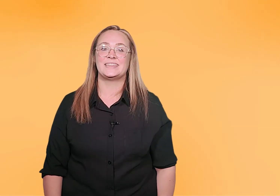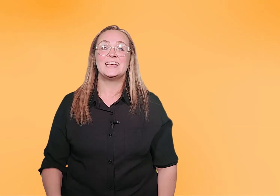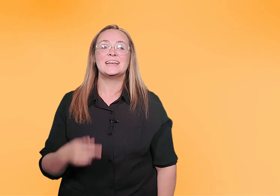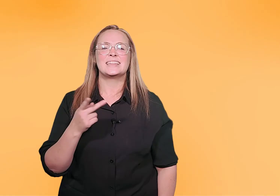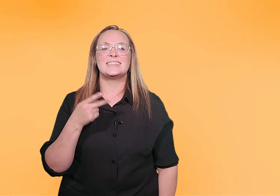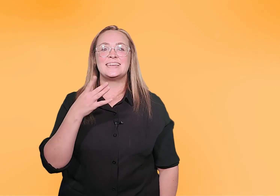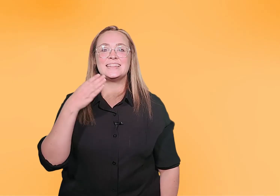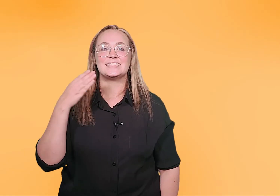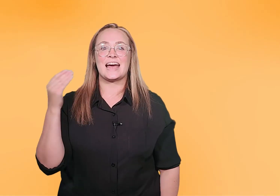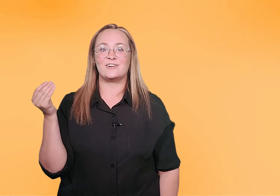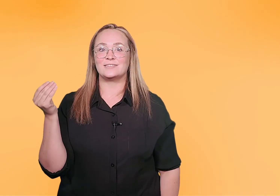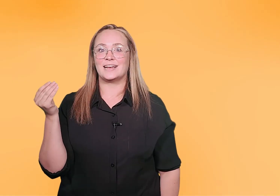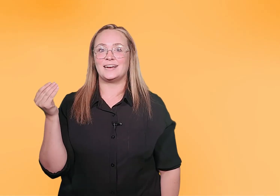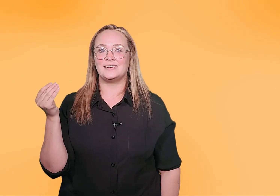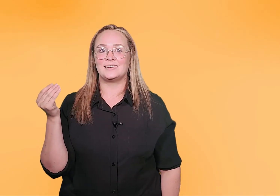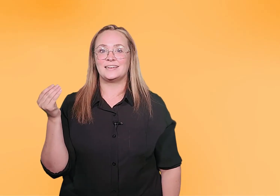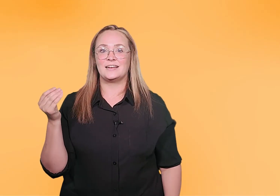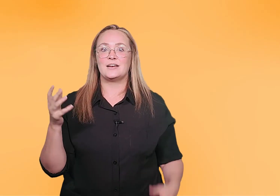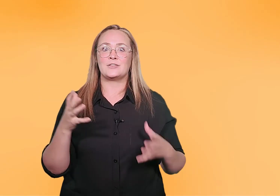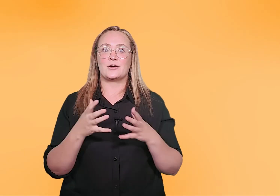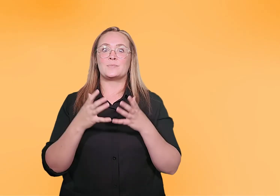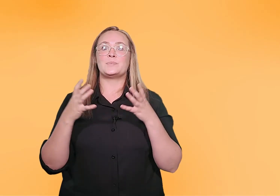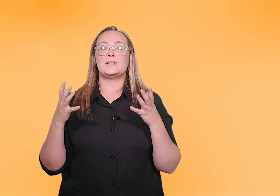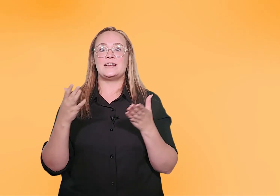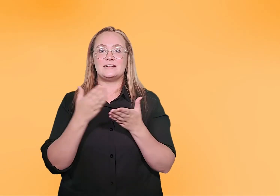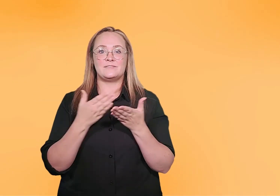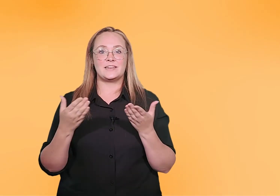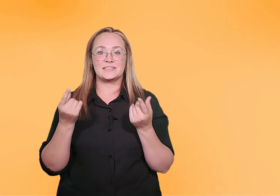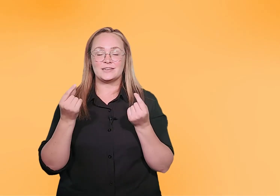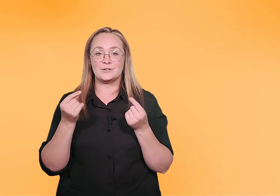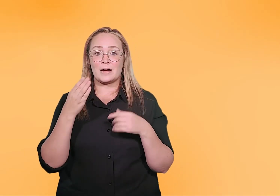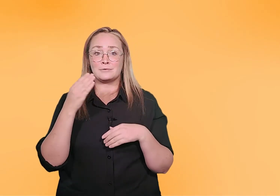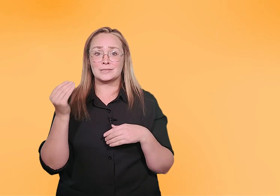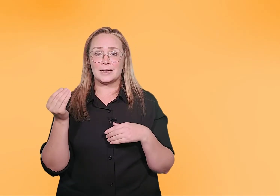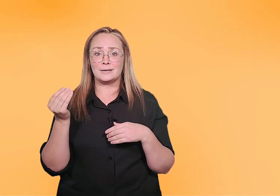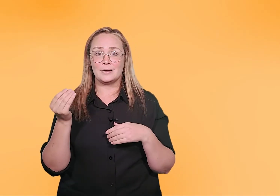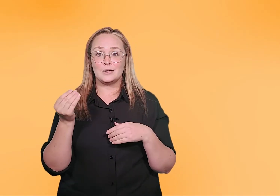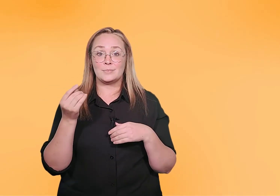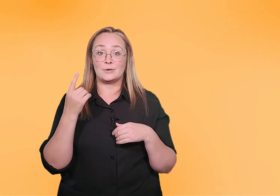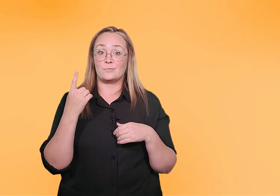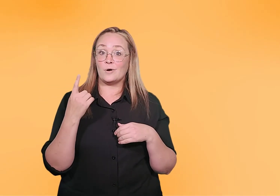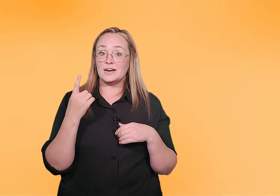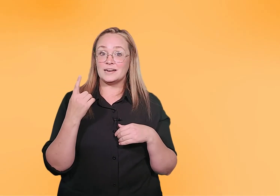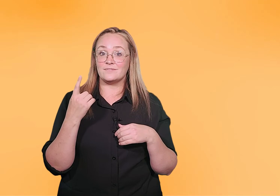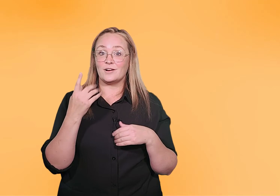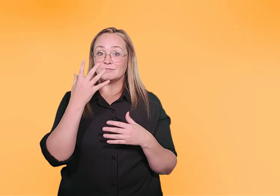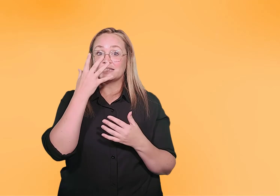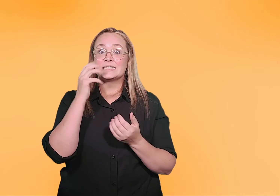Let's take this outside. There are plenty of things to do outside, but one involves